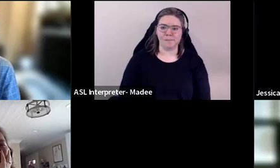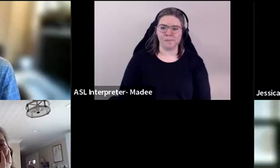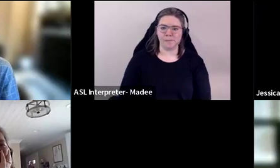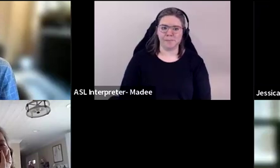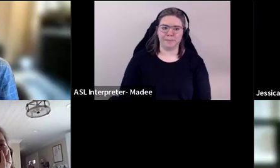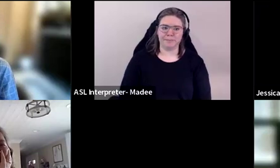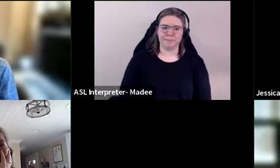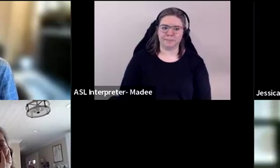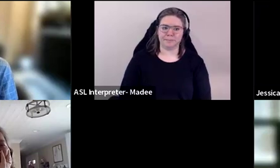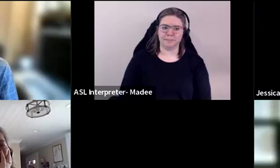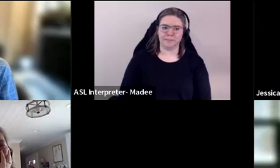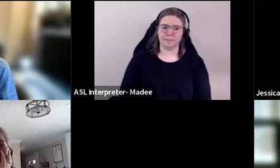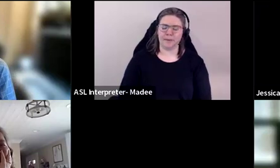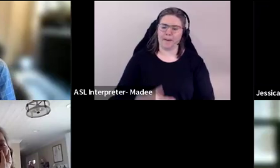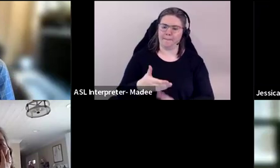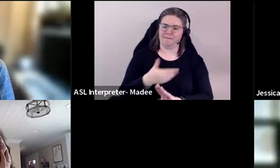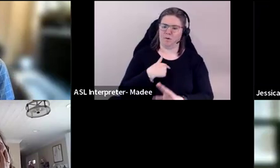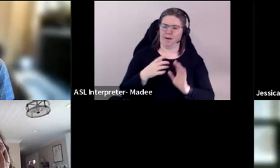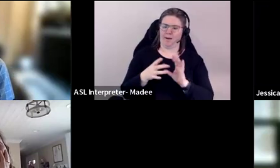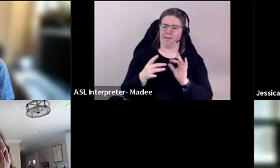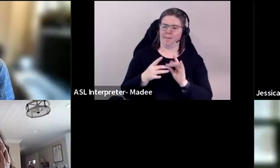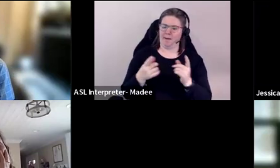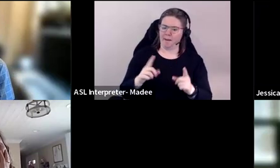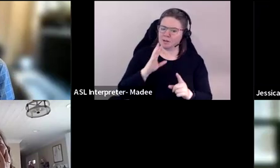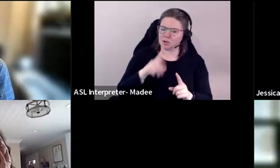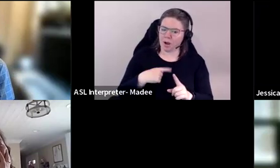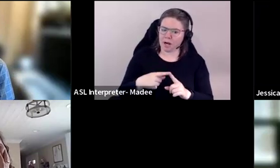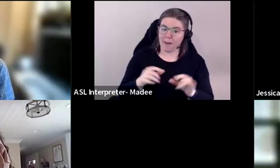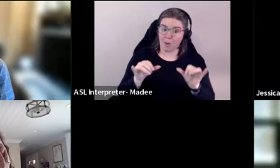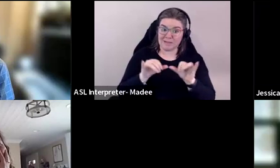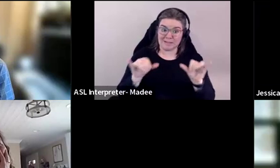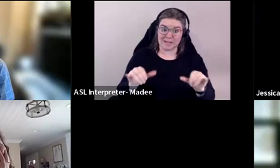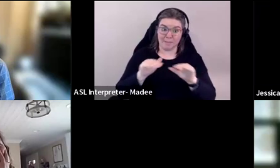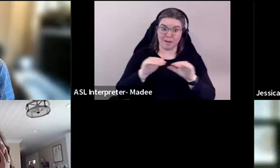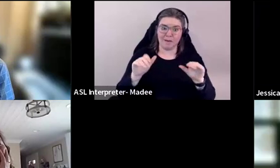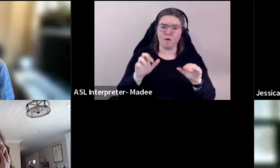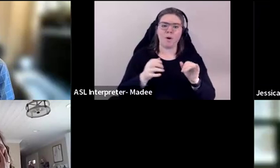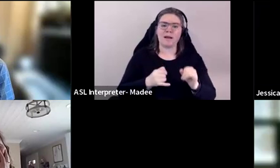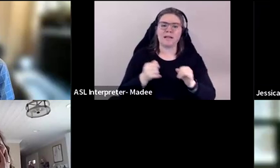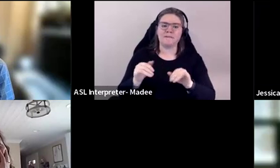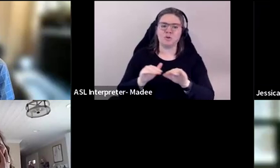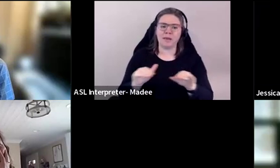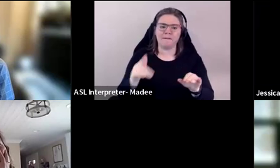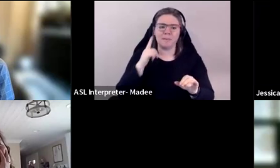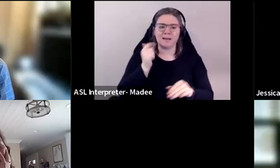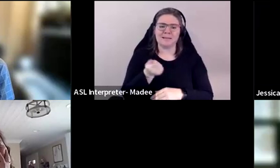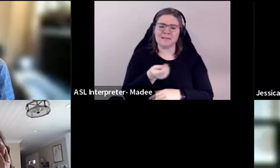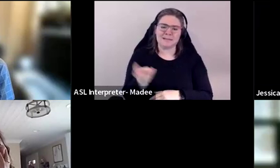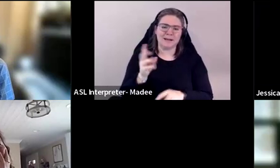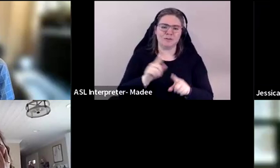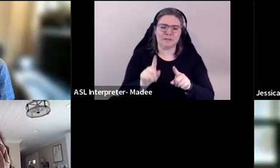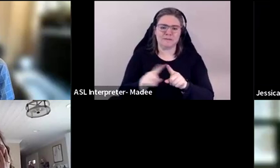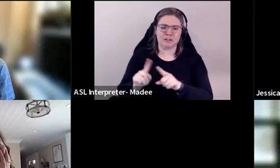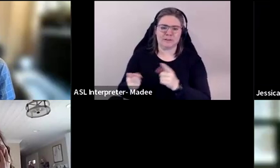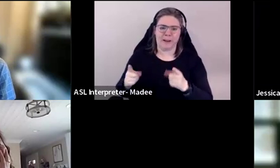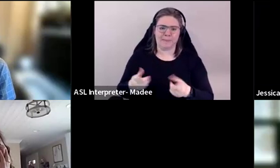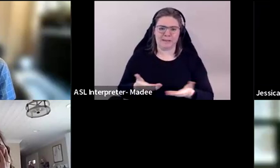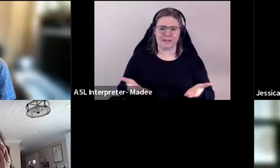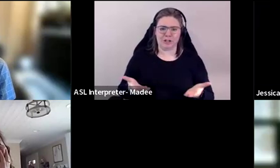Rebecca Rabatin, she/her, Independence First: Before I comment. Are we talking more on a systemic level or an individual level? Because there's several different things going on that I'm working with.